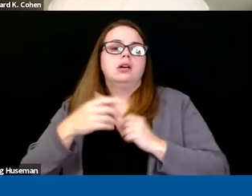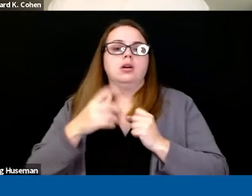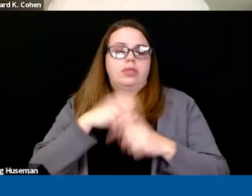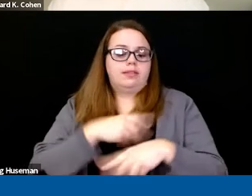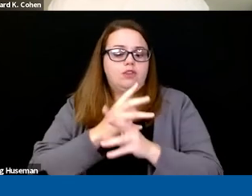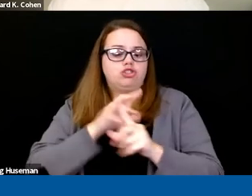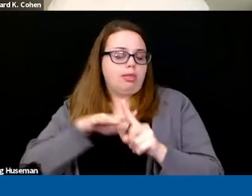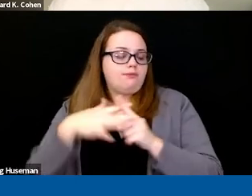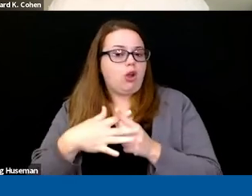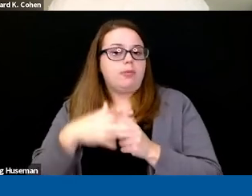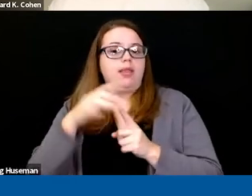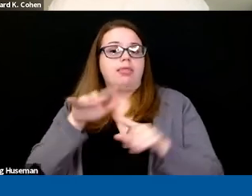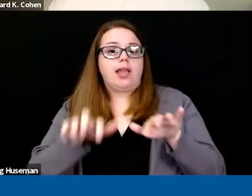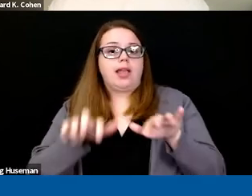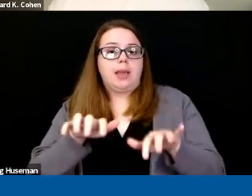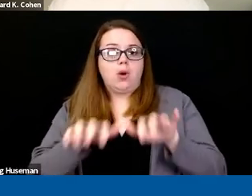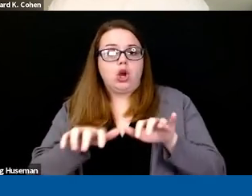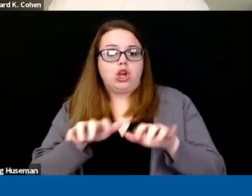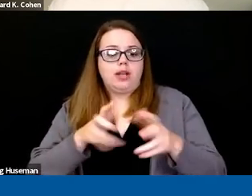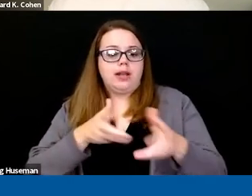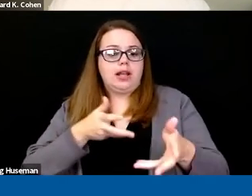is that the keyboard interaction changes